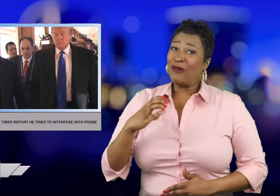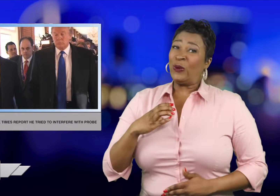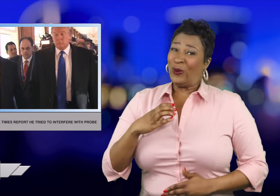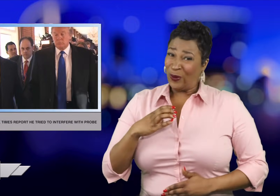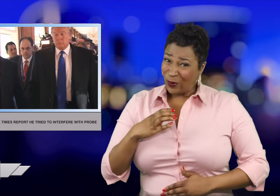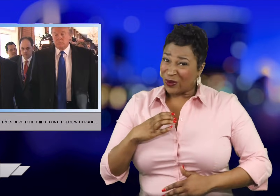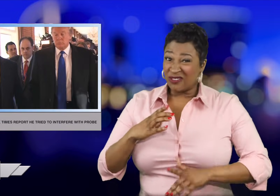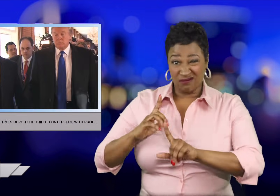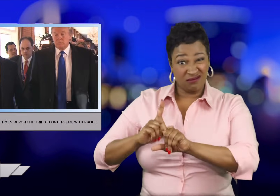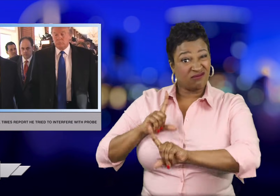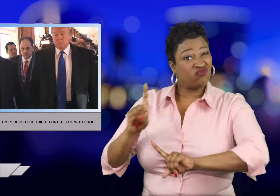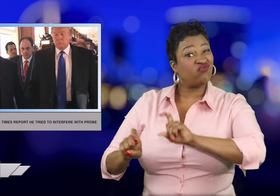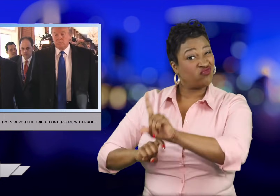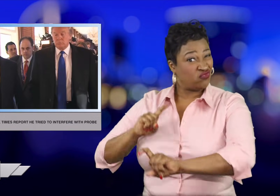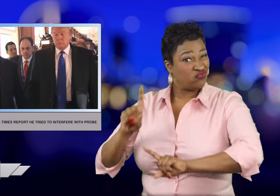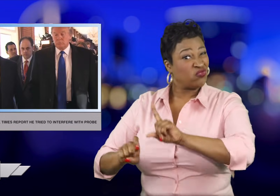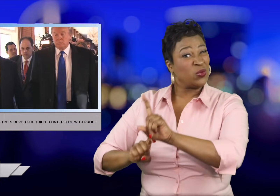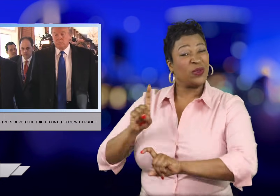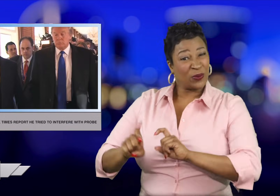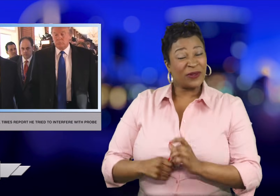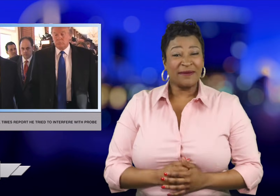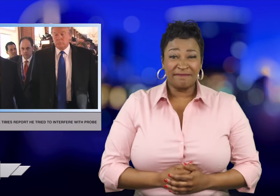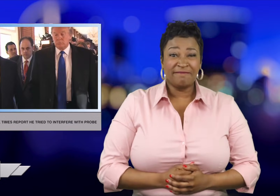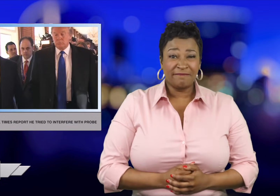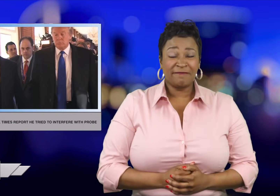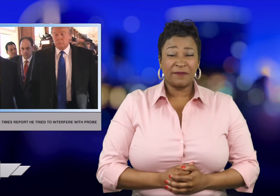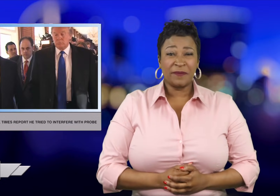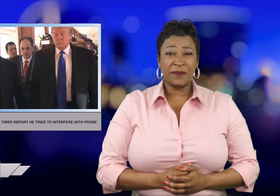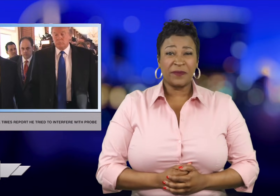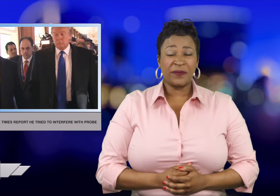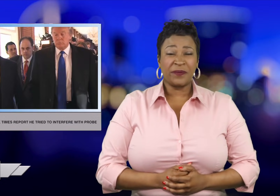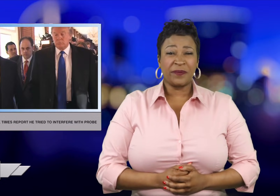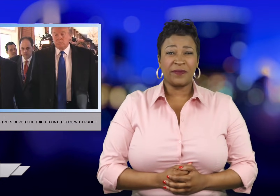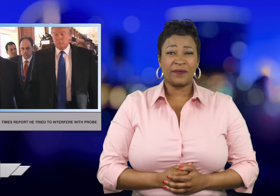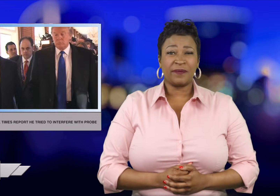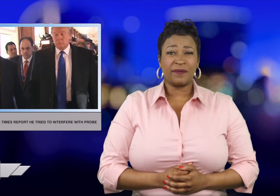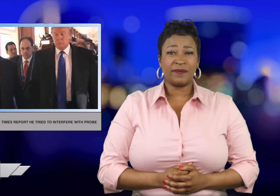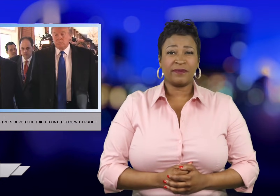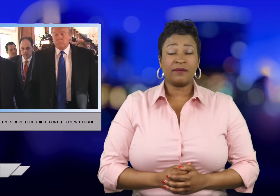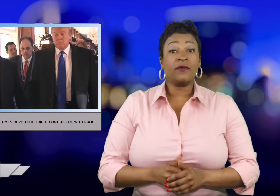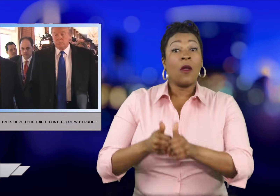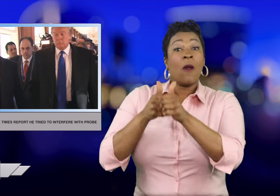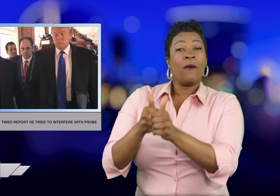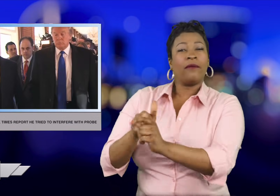in Congress.